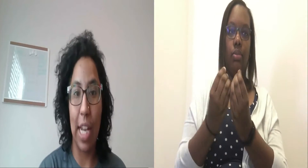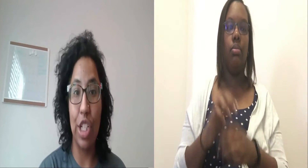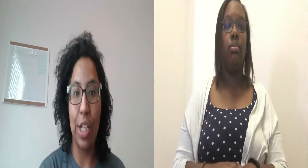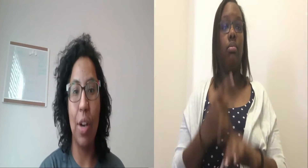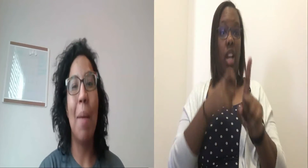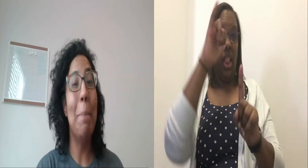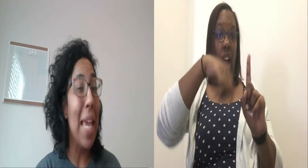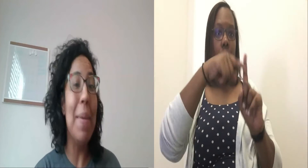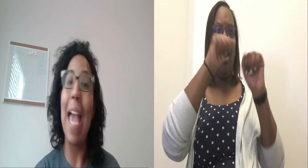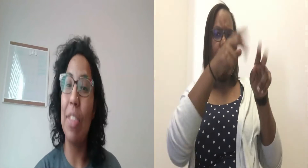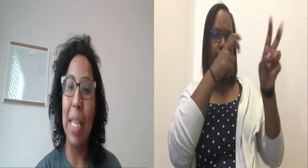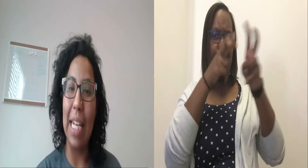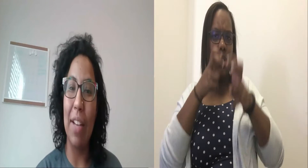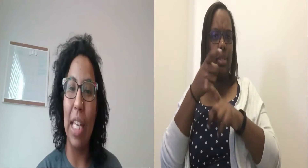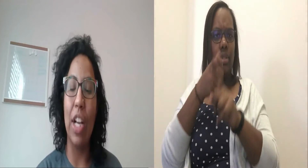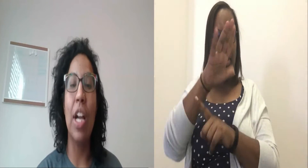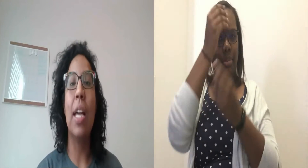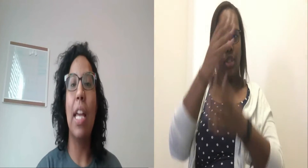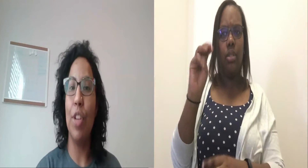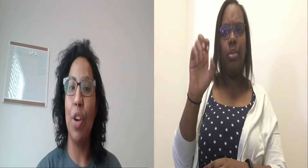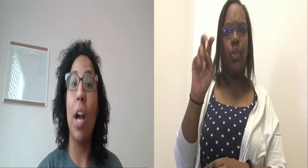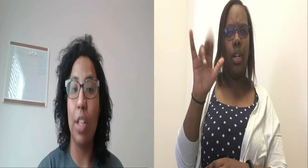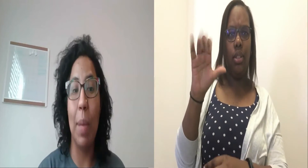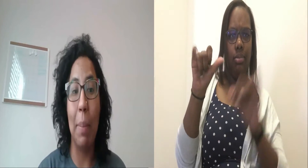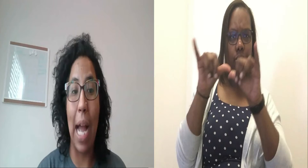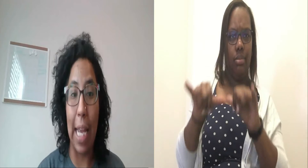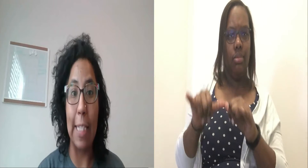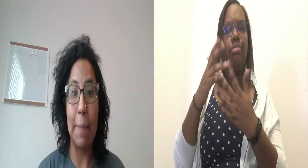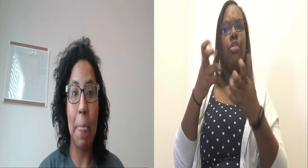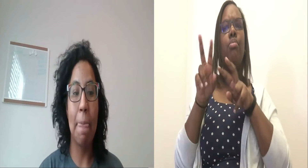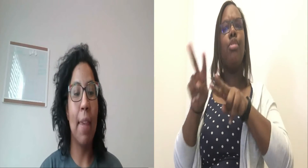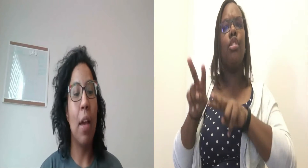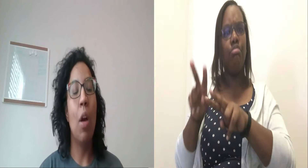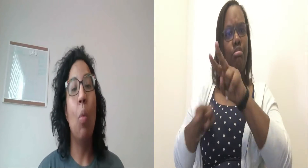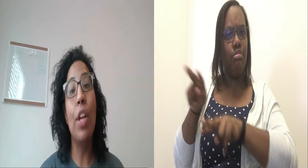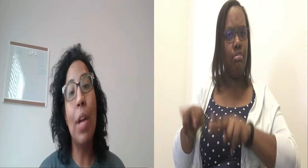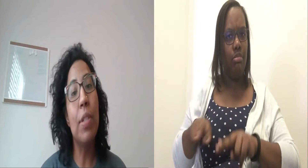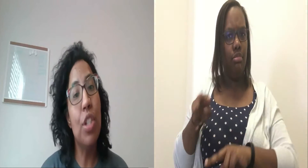next year maybe at the beginning of the year if you're a little bit behind. What you're able to